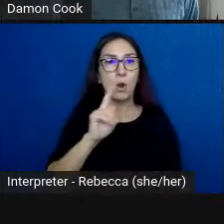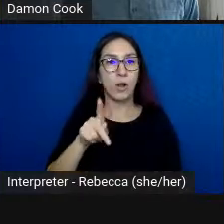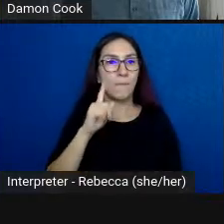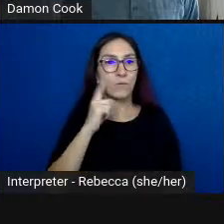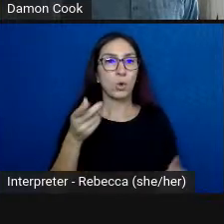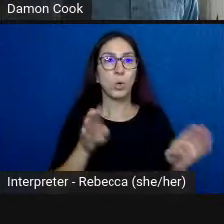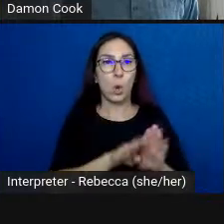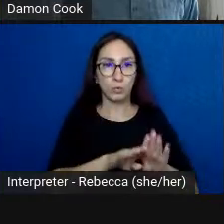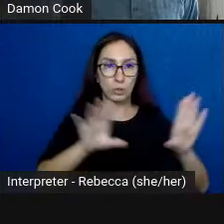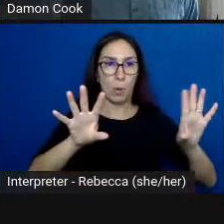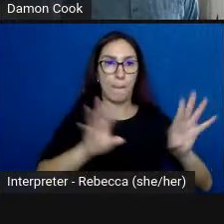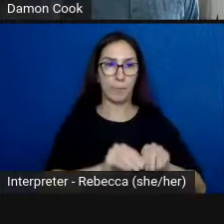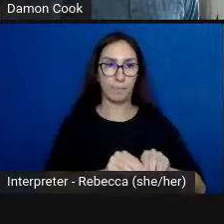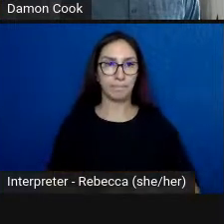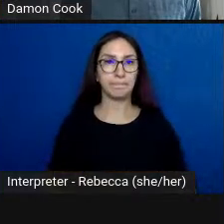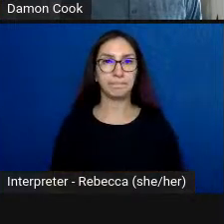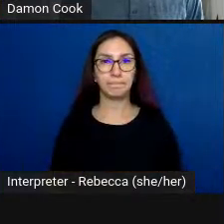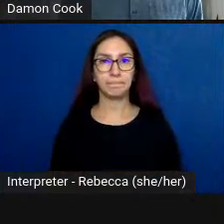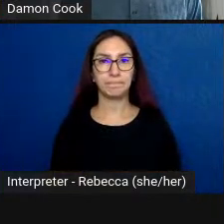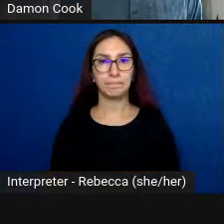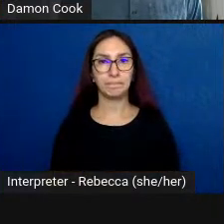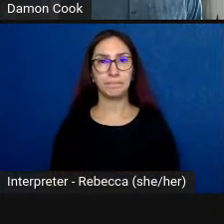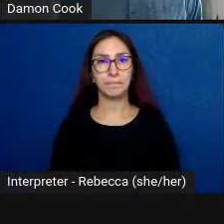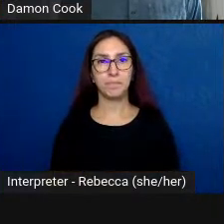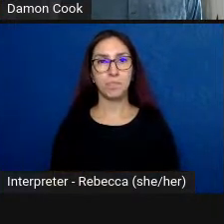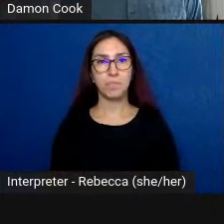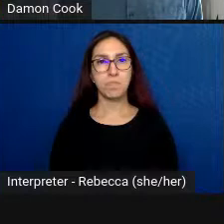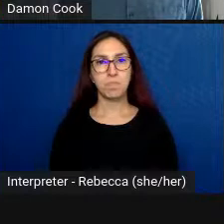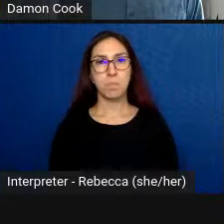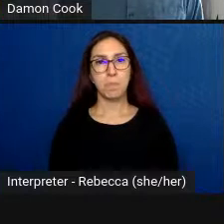You want . [REFERRING TO SLIDES] [DEMONSTRATING]